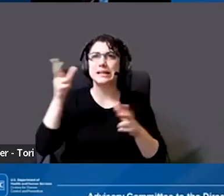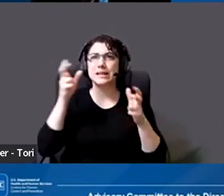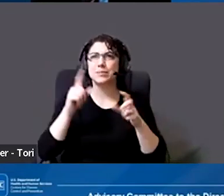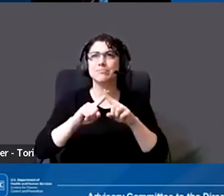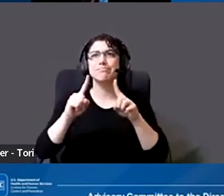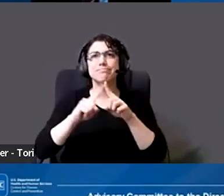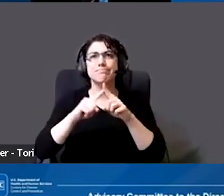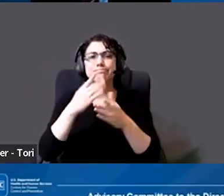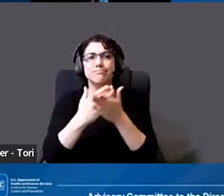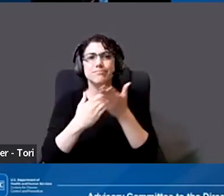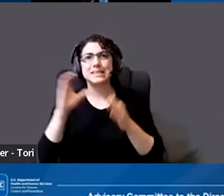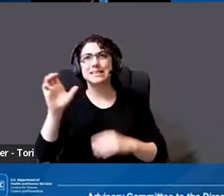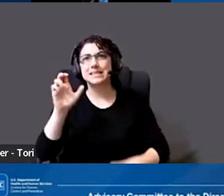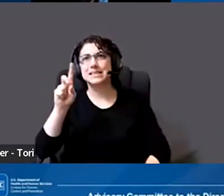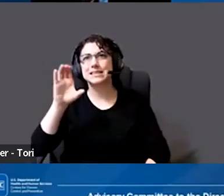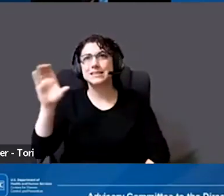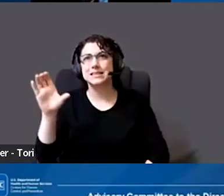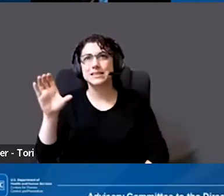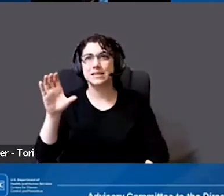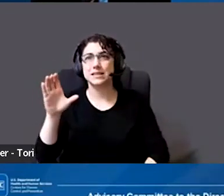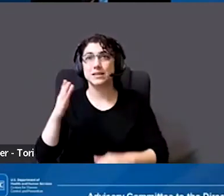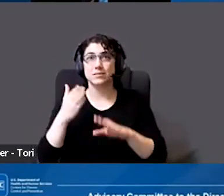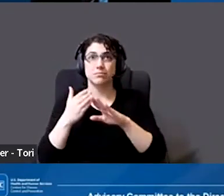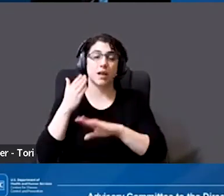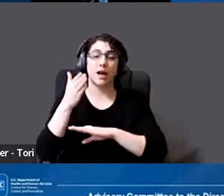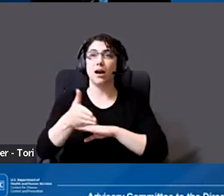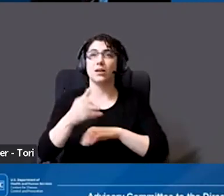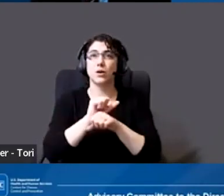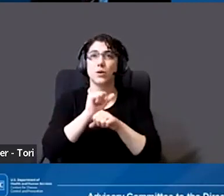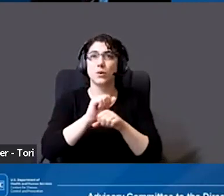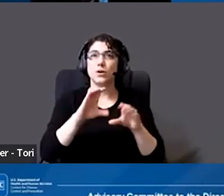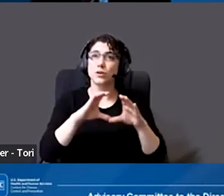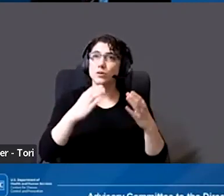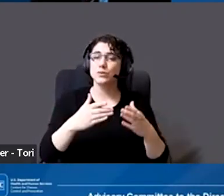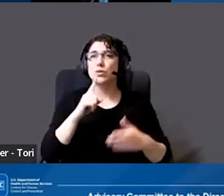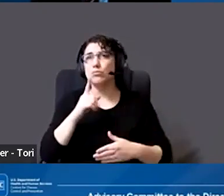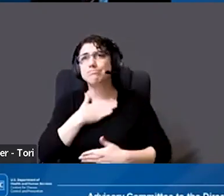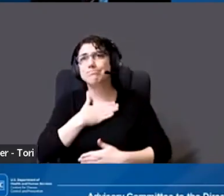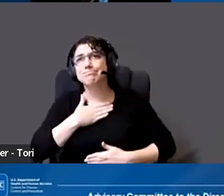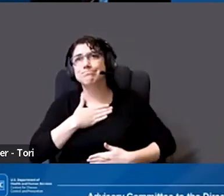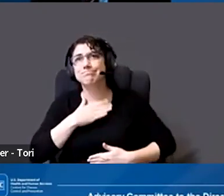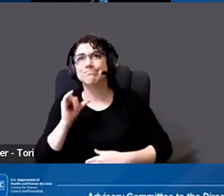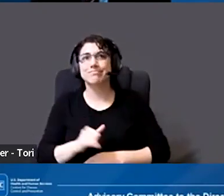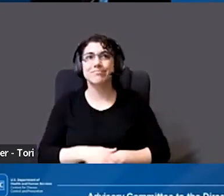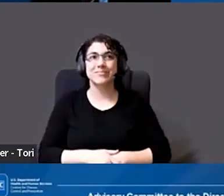of CDC work beyond just our working groups, and really appreciate that. And speaking of the working groups, my goodness.